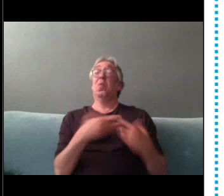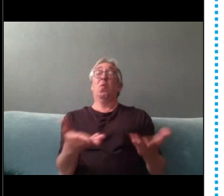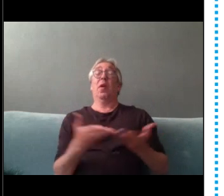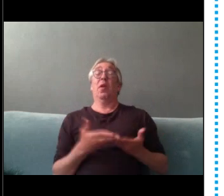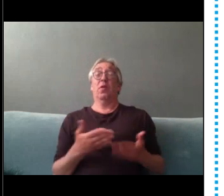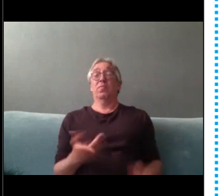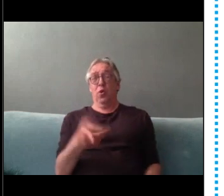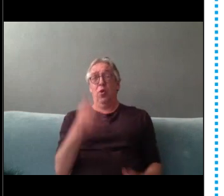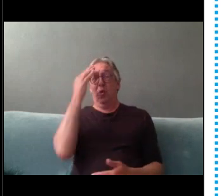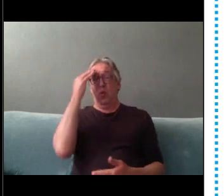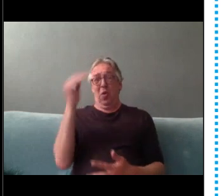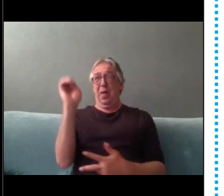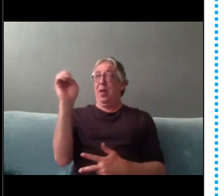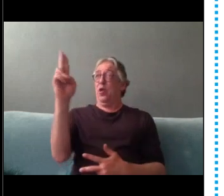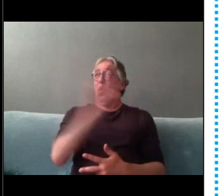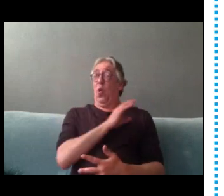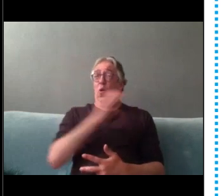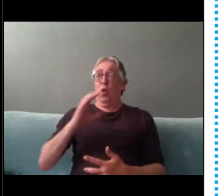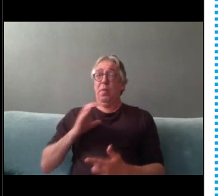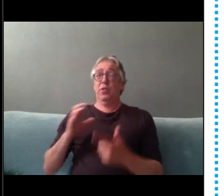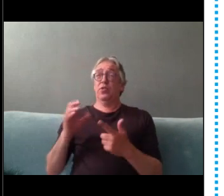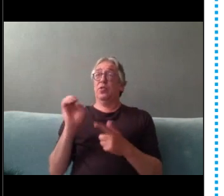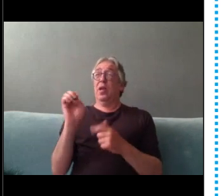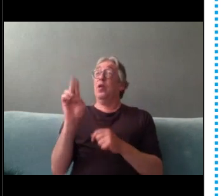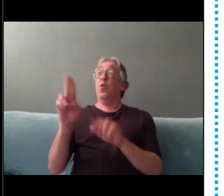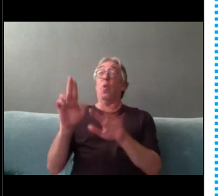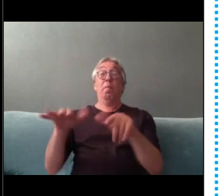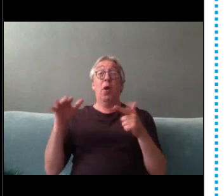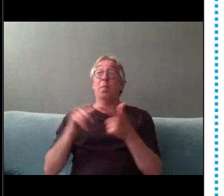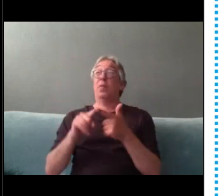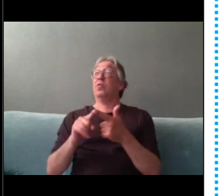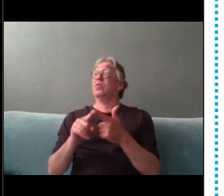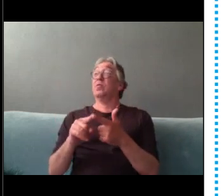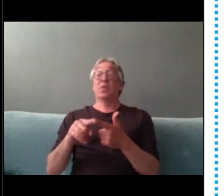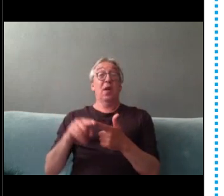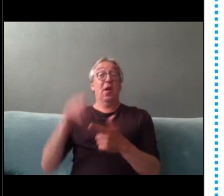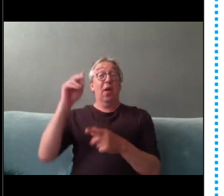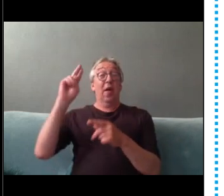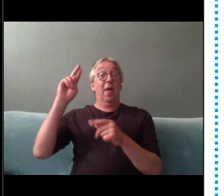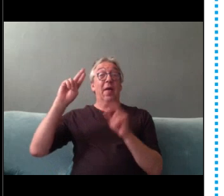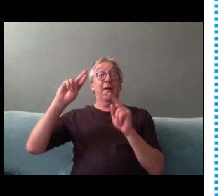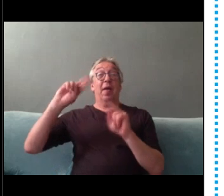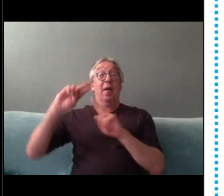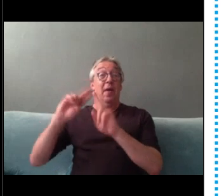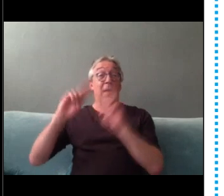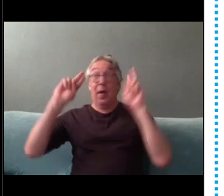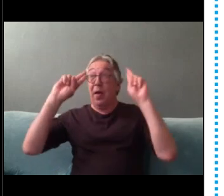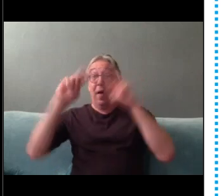there is civil servants, but also just people. So if you send your stories of how you are denied boarding,